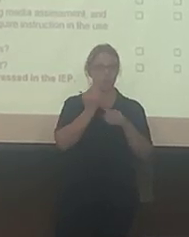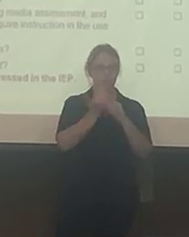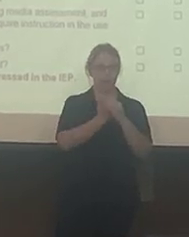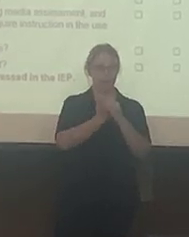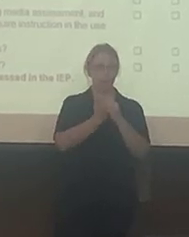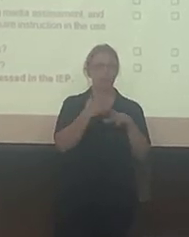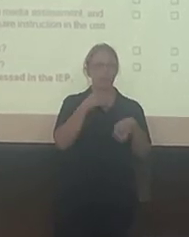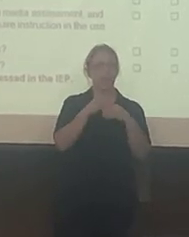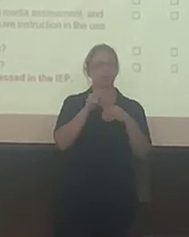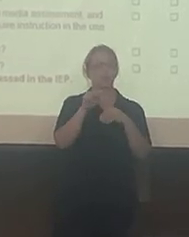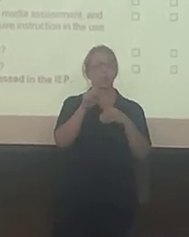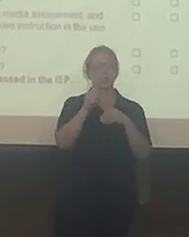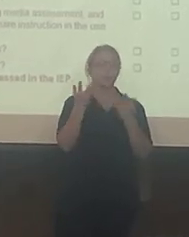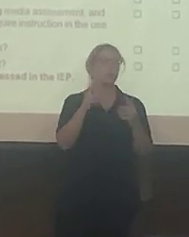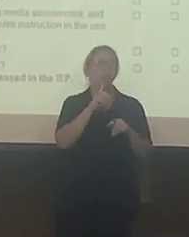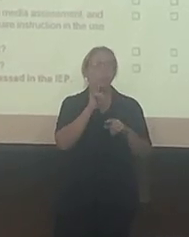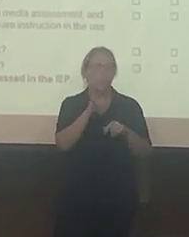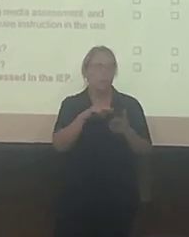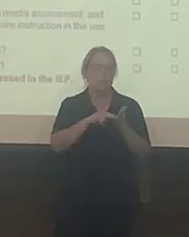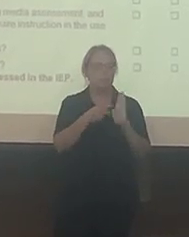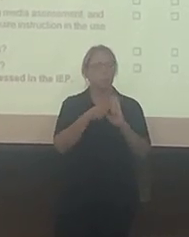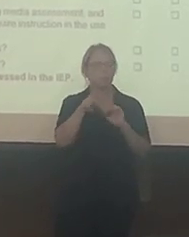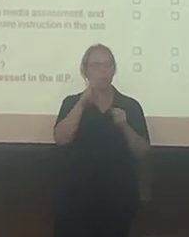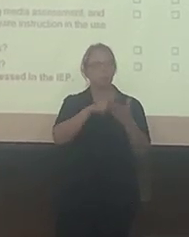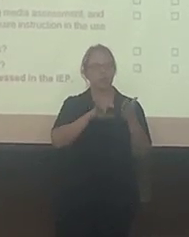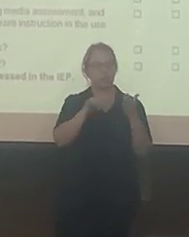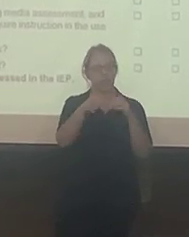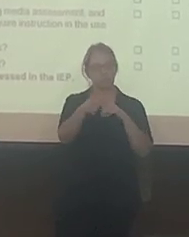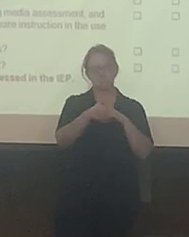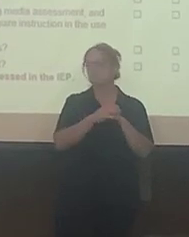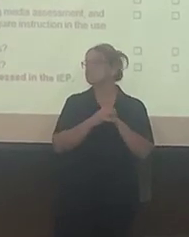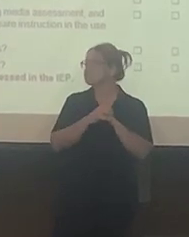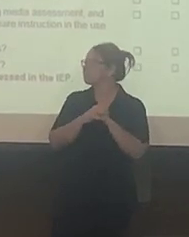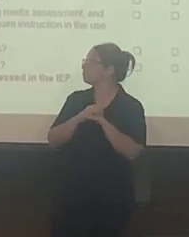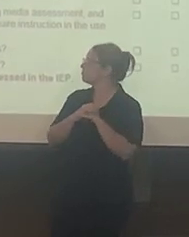notes about what that really means so that you can read that on your time as well but basically